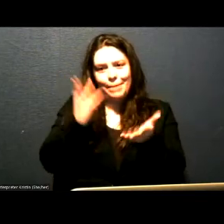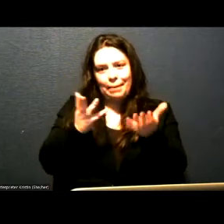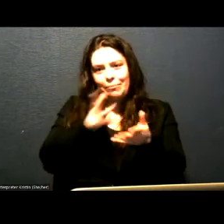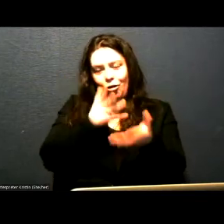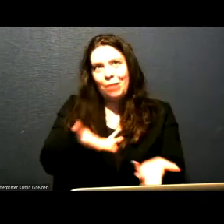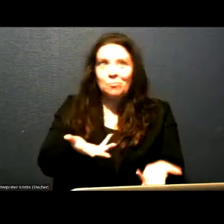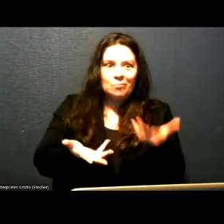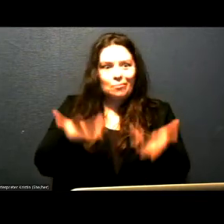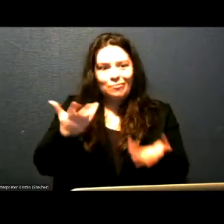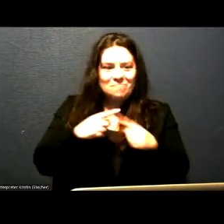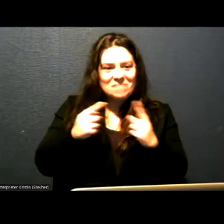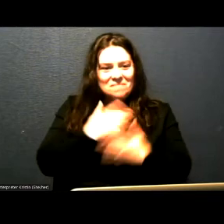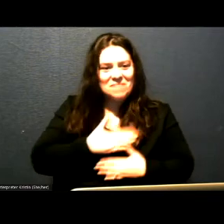I’m glad that you love even the gross moments.